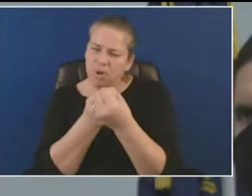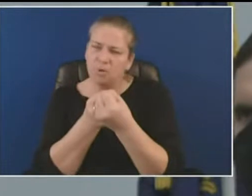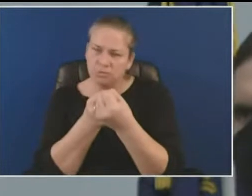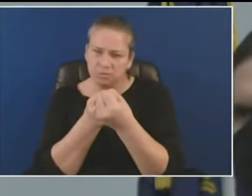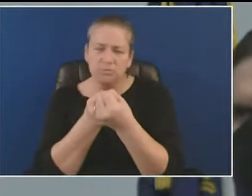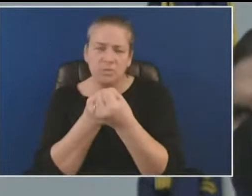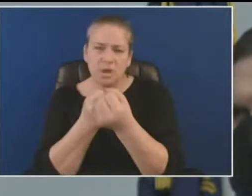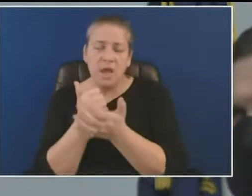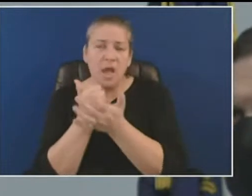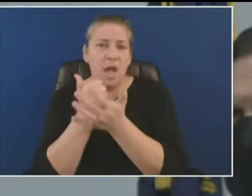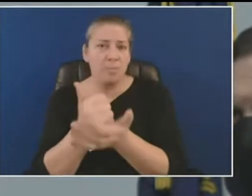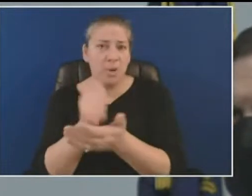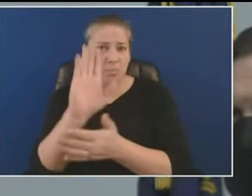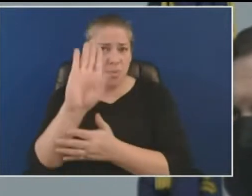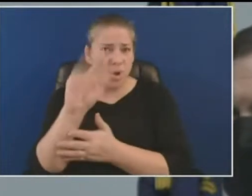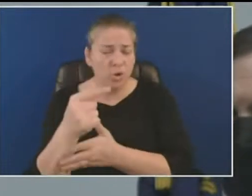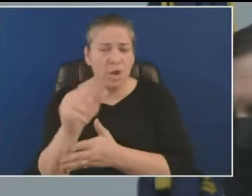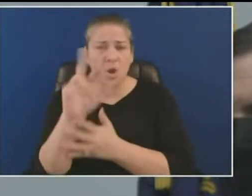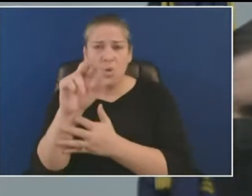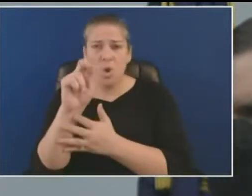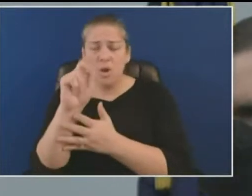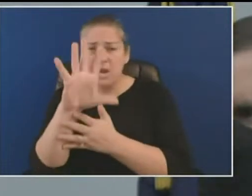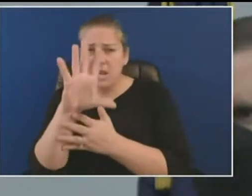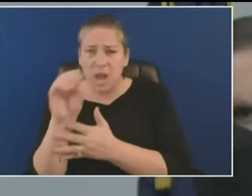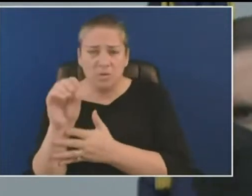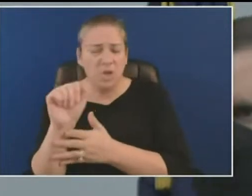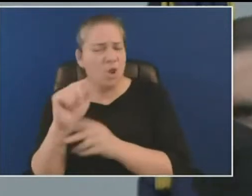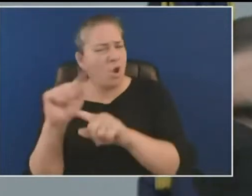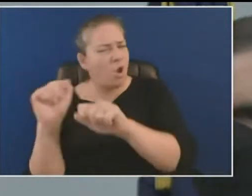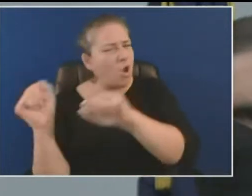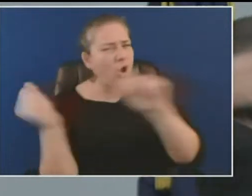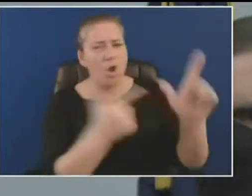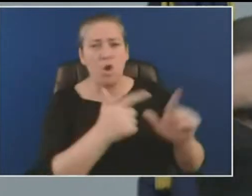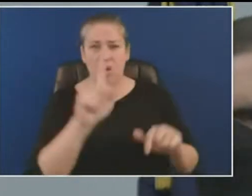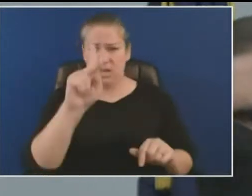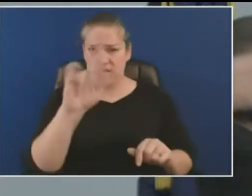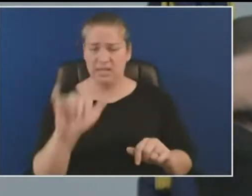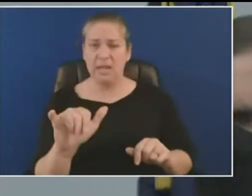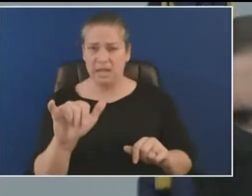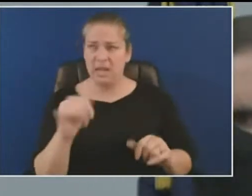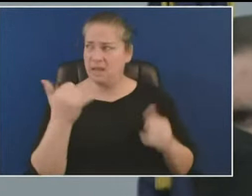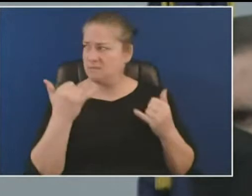Warren County and all of Kentucky in this hour of great need. Thank you.